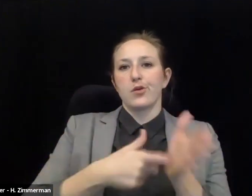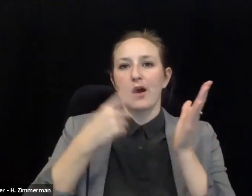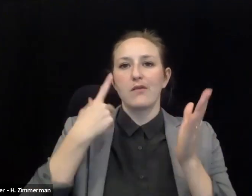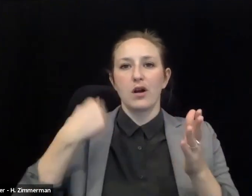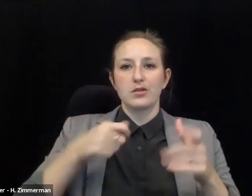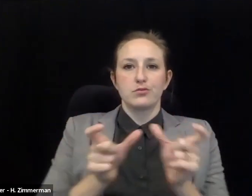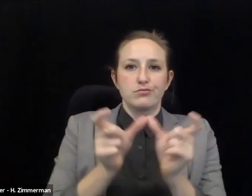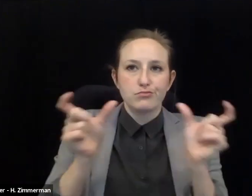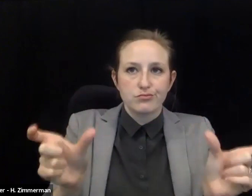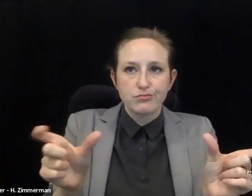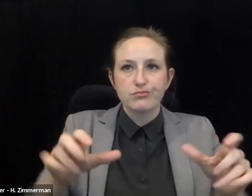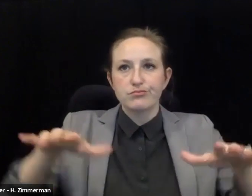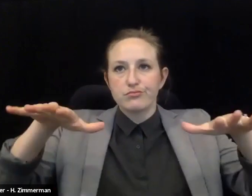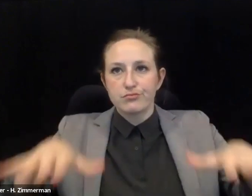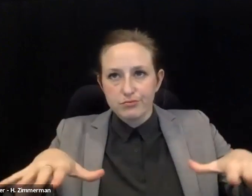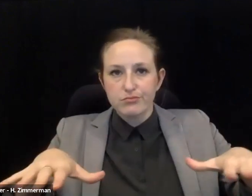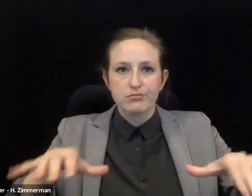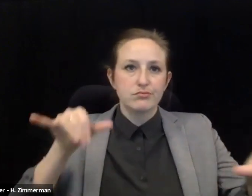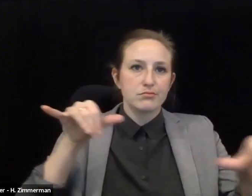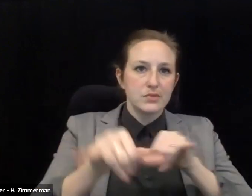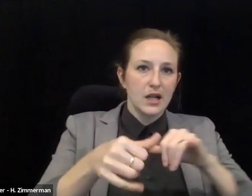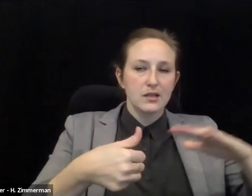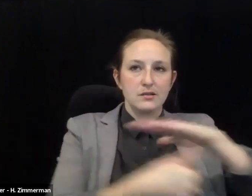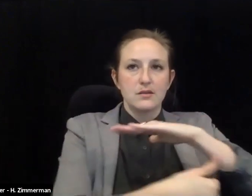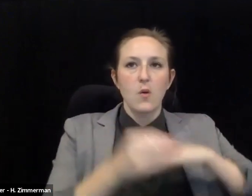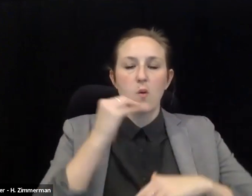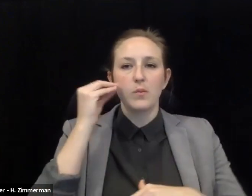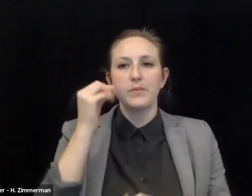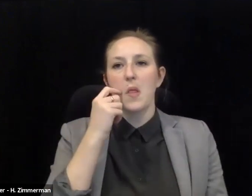the uncertainty as much as we could. I think we're all still continuing